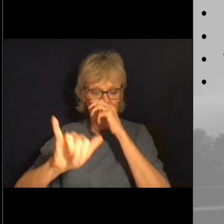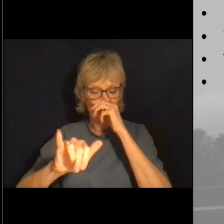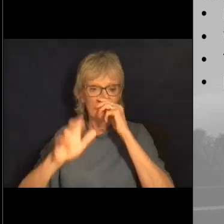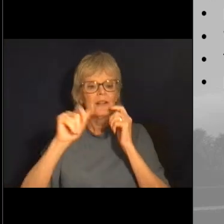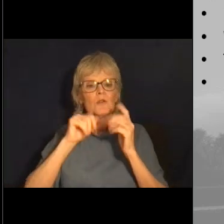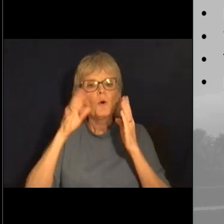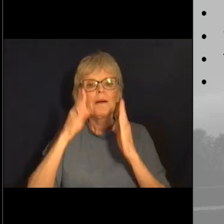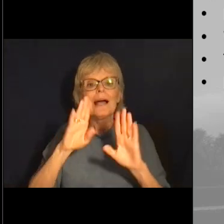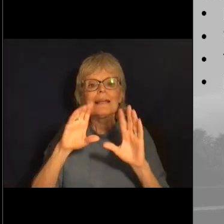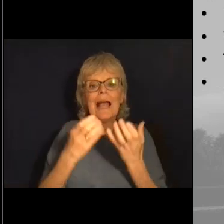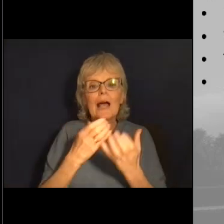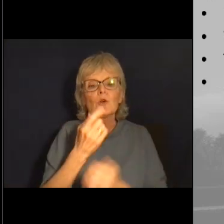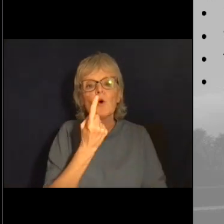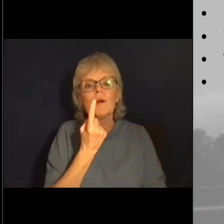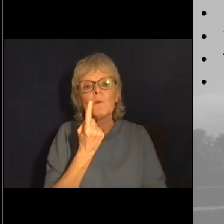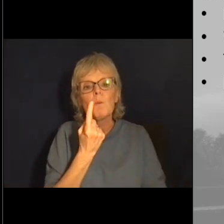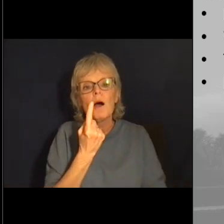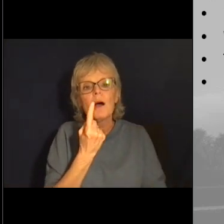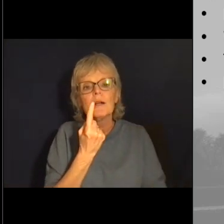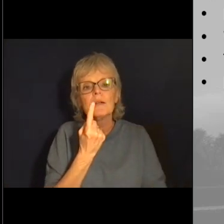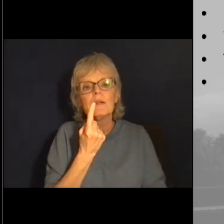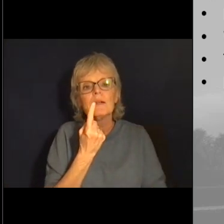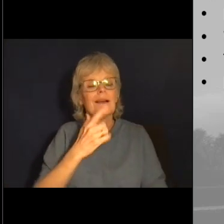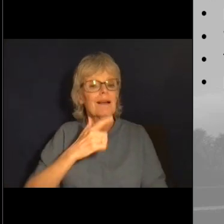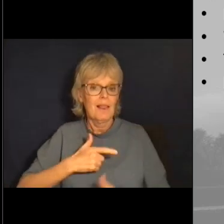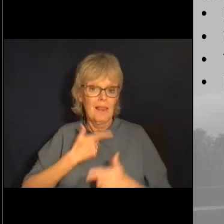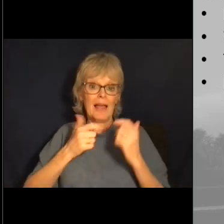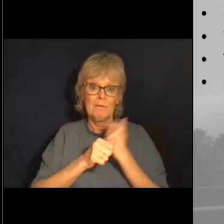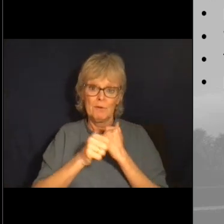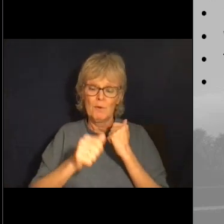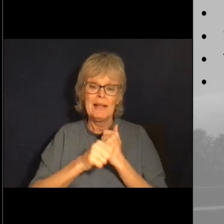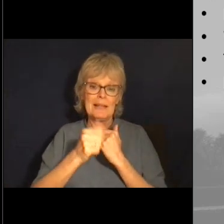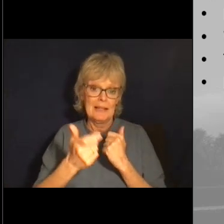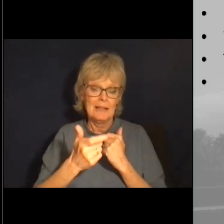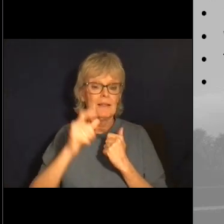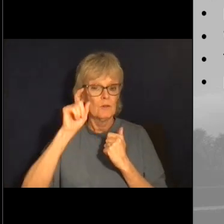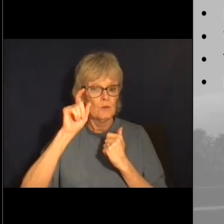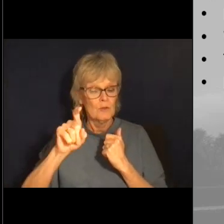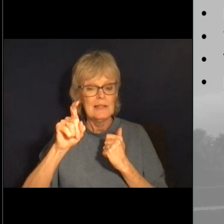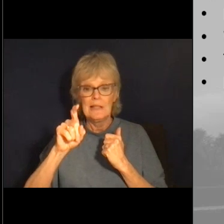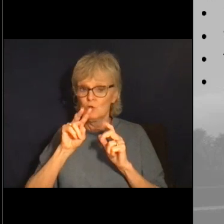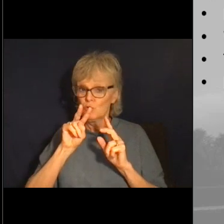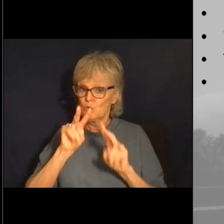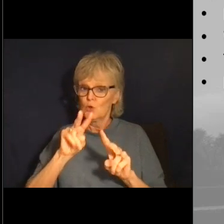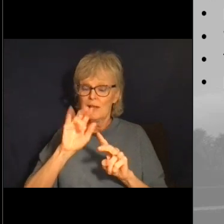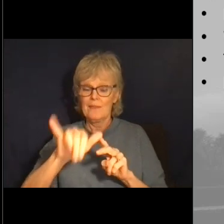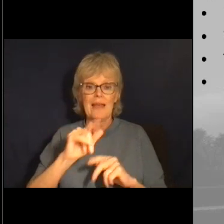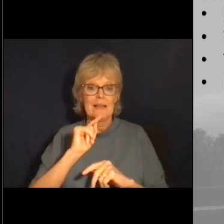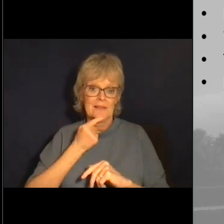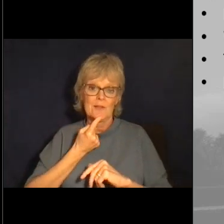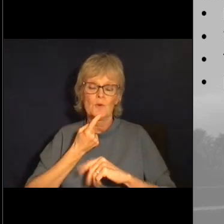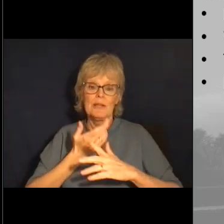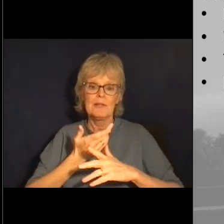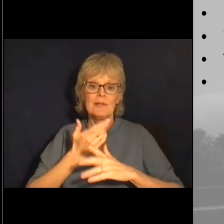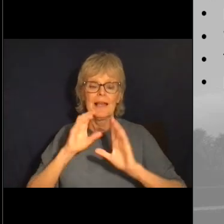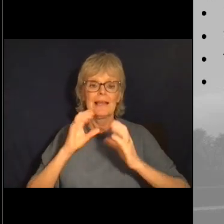Category ones are very life-threatening and very dangerous and need to be taken very seriously. So, you know, if it's a category one or two,